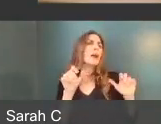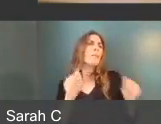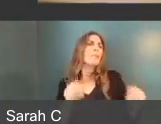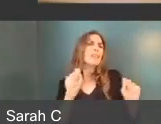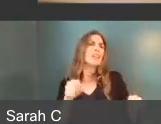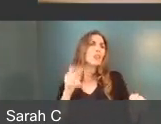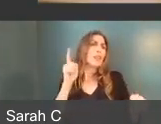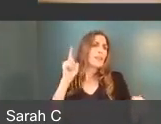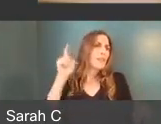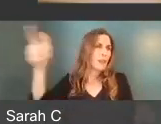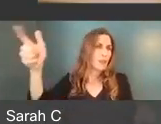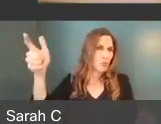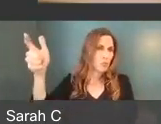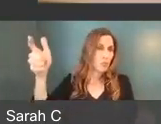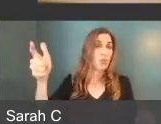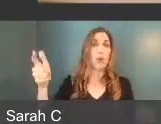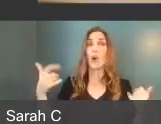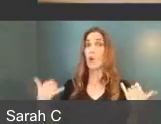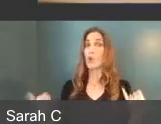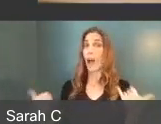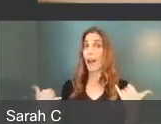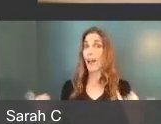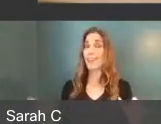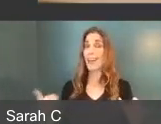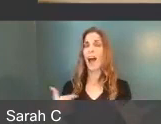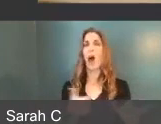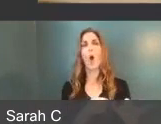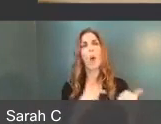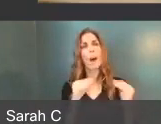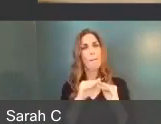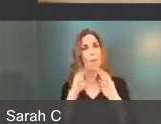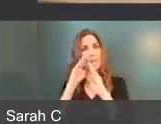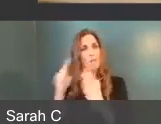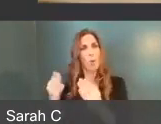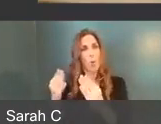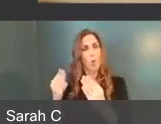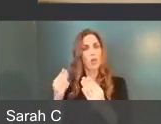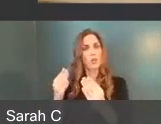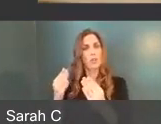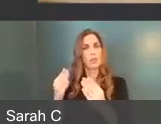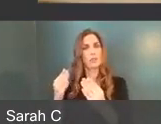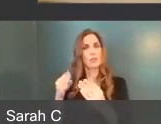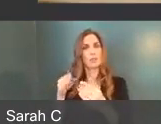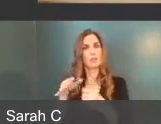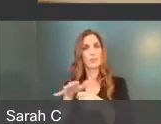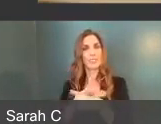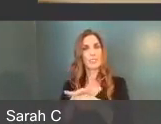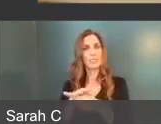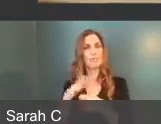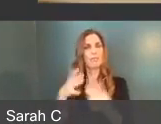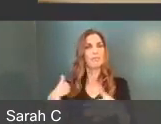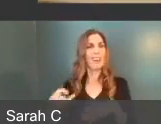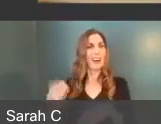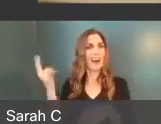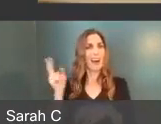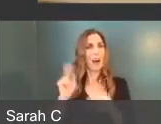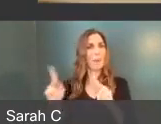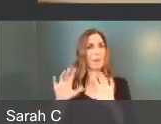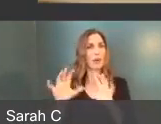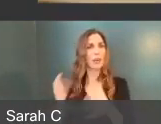Right now, we are more focused on the areas of highest population density in the County,